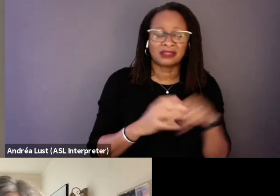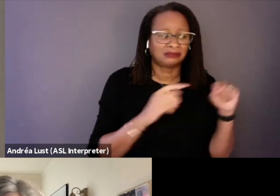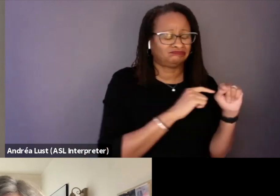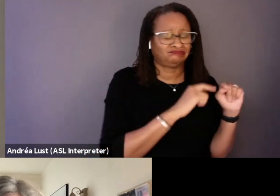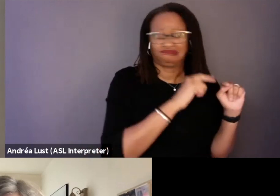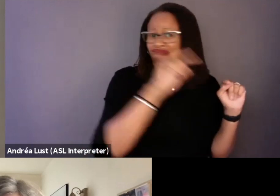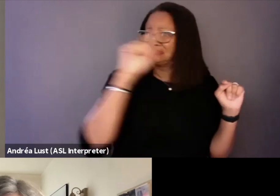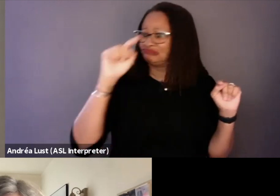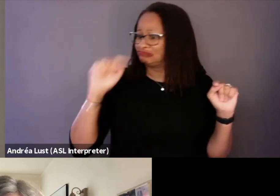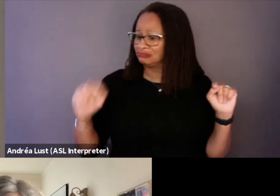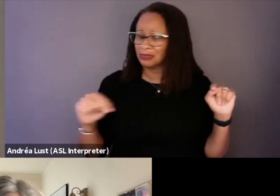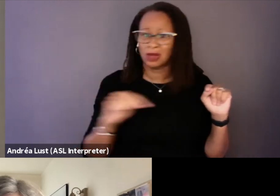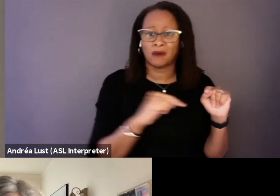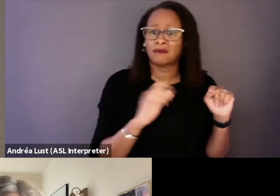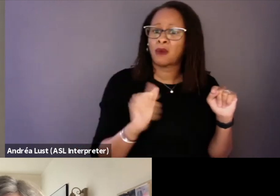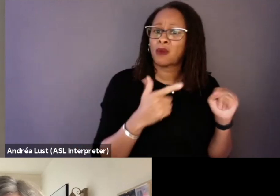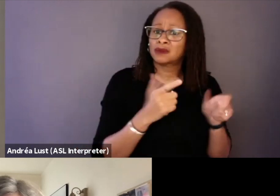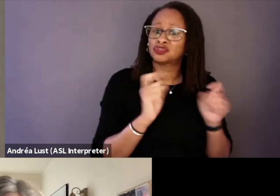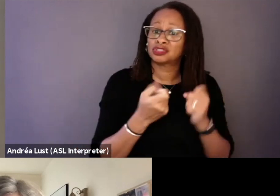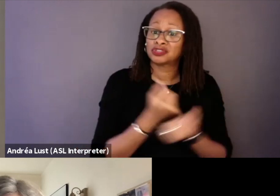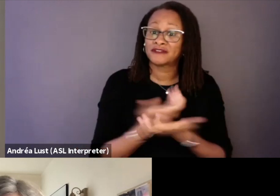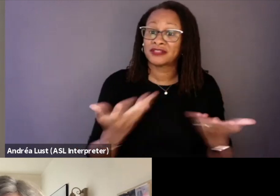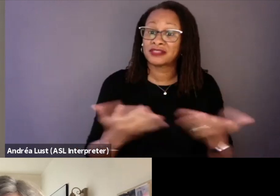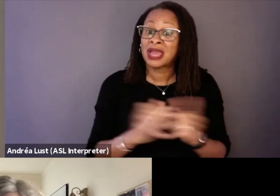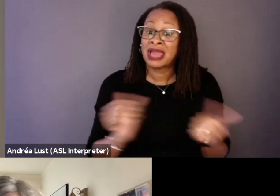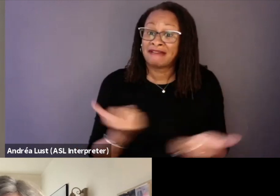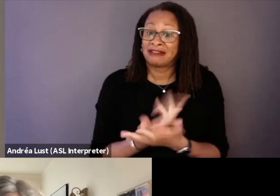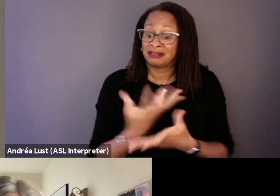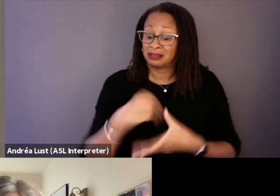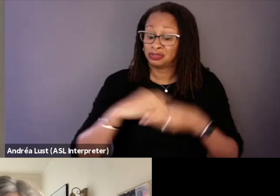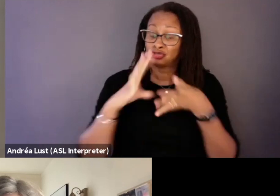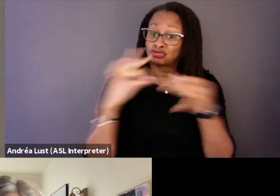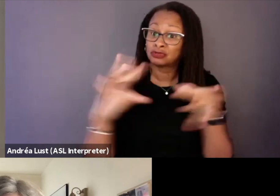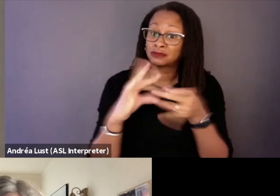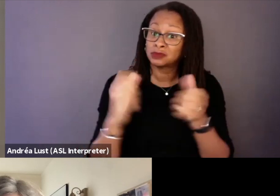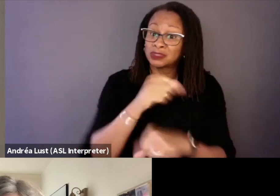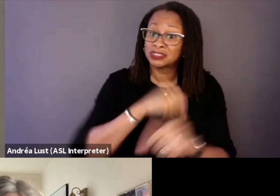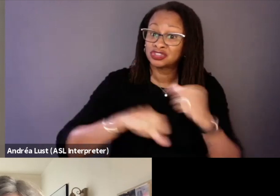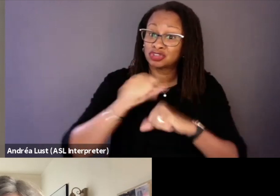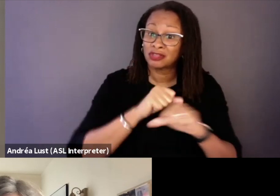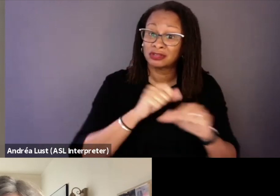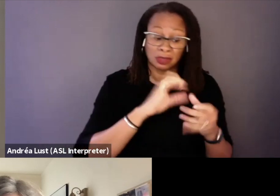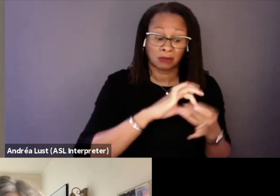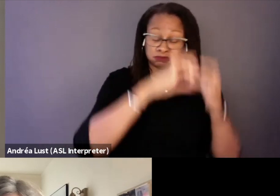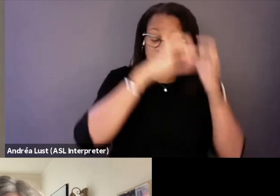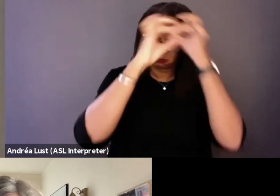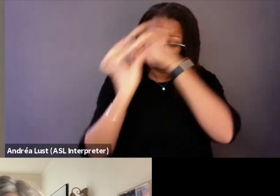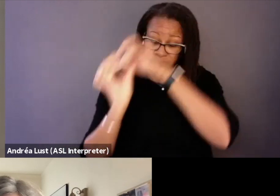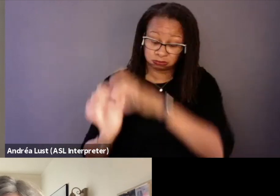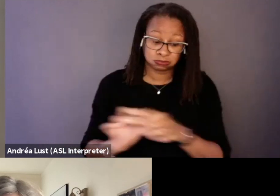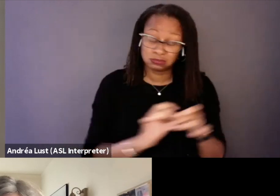Because everything was in conversation with each other, no thematically speaking,